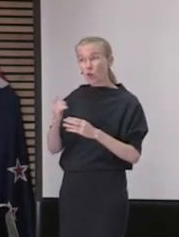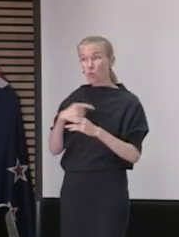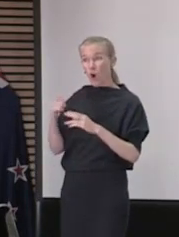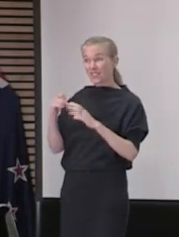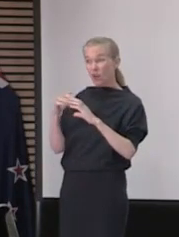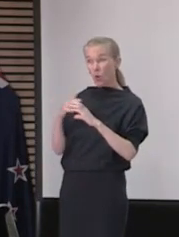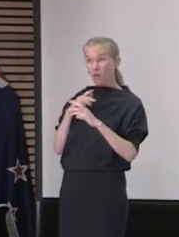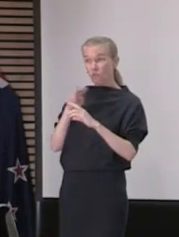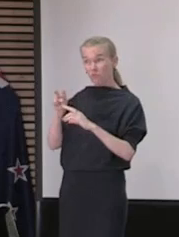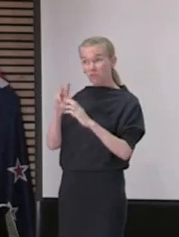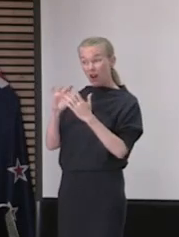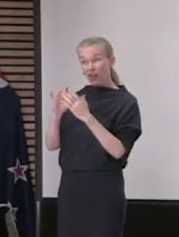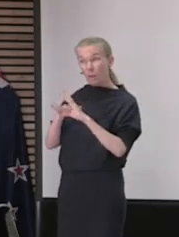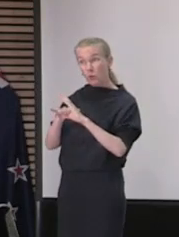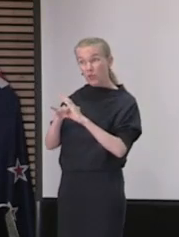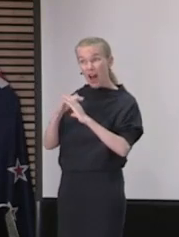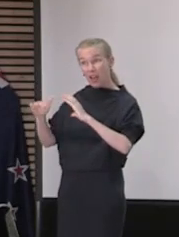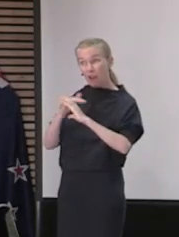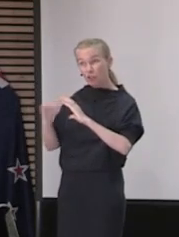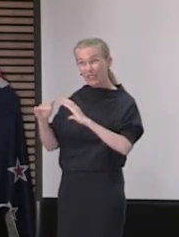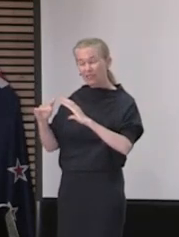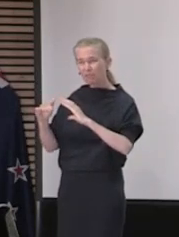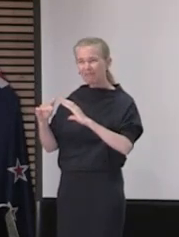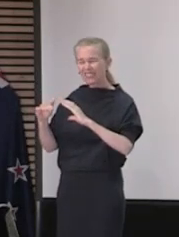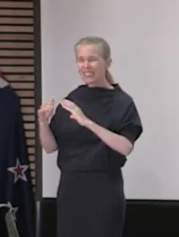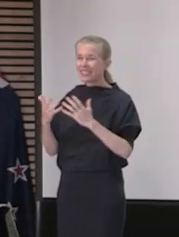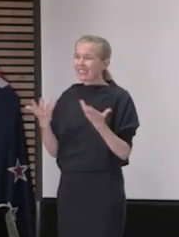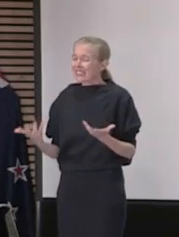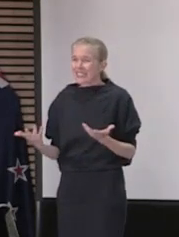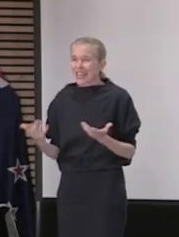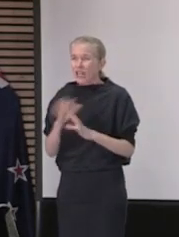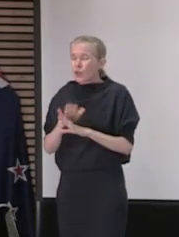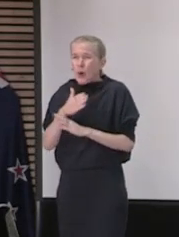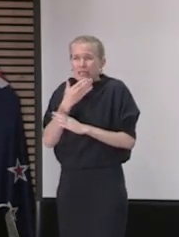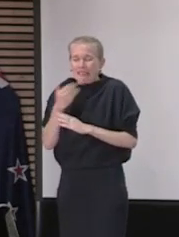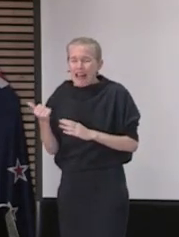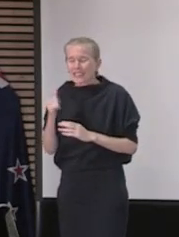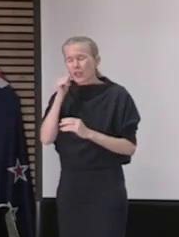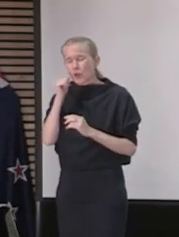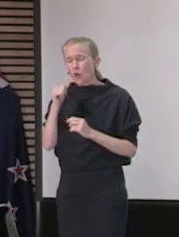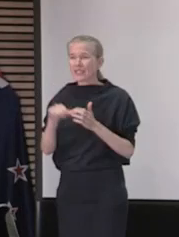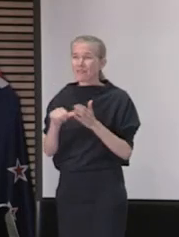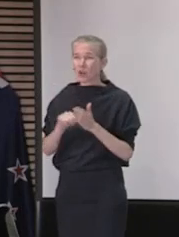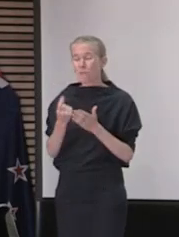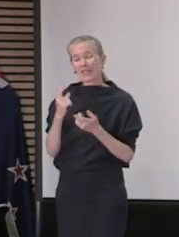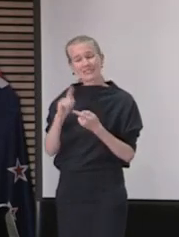But it's the onlyway that we can protect oneanother. Showing trust in NewZealanders like peoplereturning from overseas inweeks past,